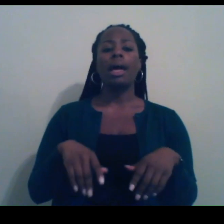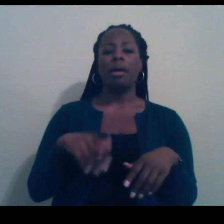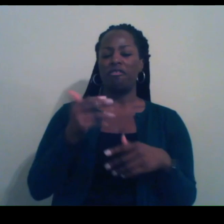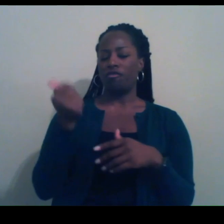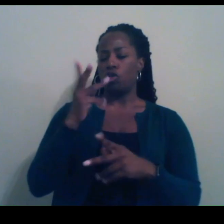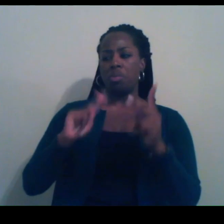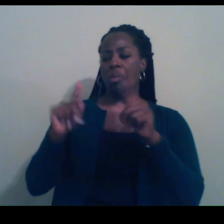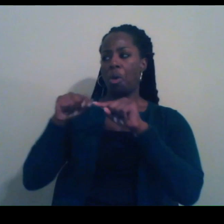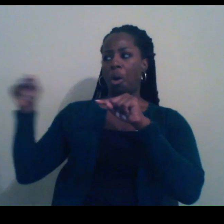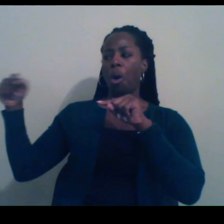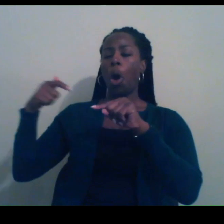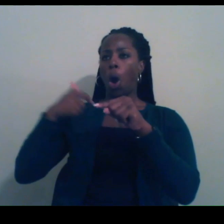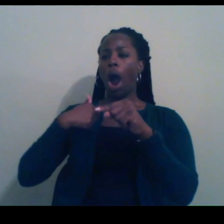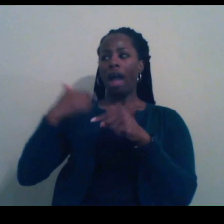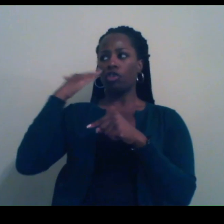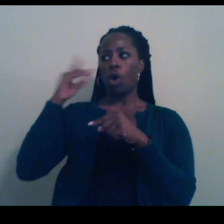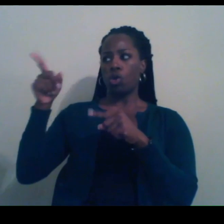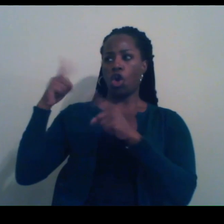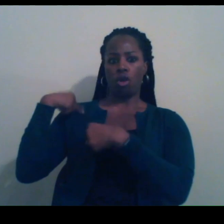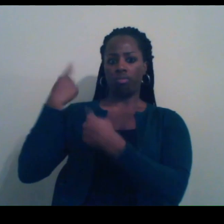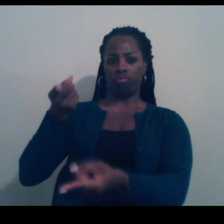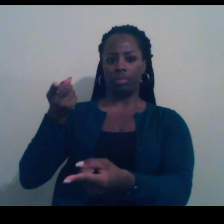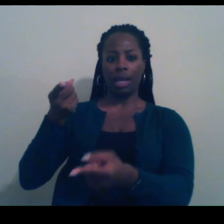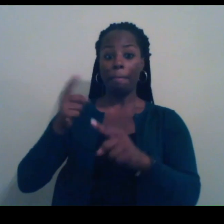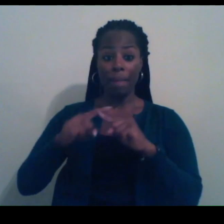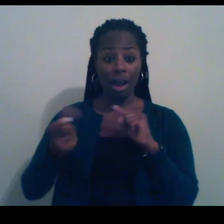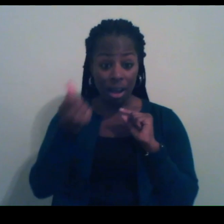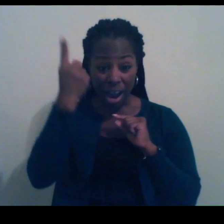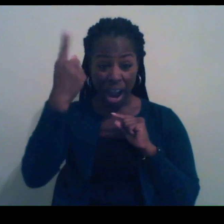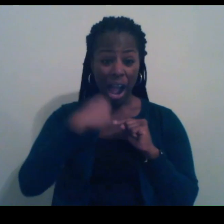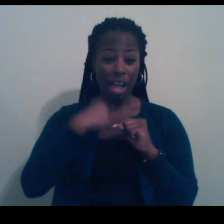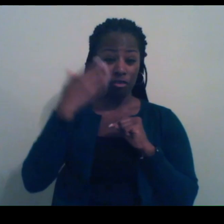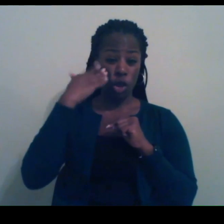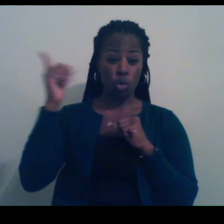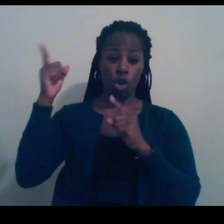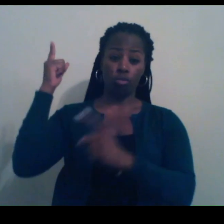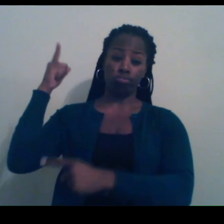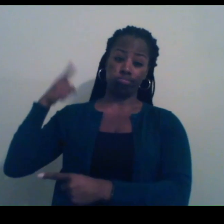Birx nobody goes back as long as I go with ambassador Birx she was actually a